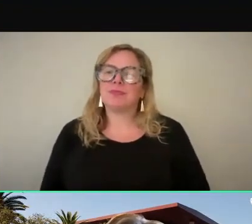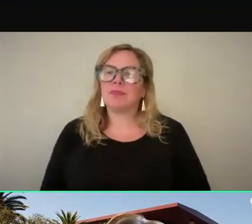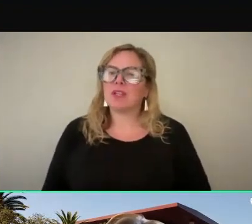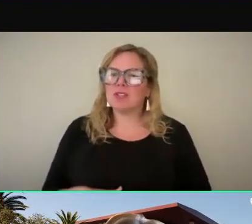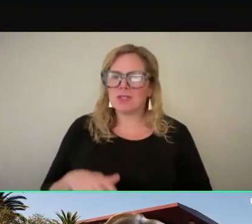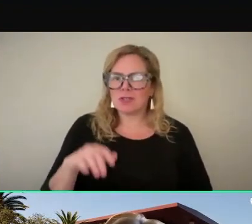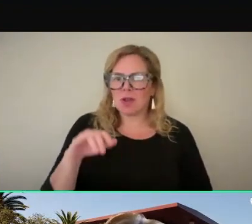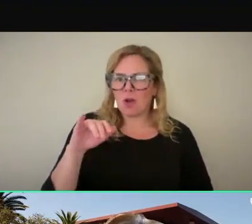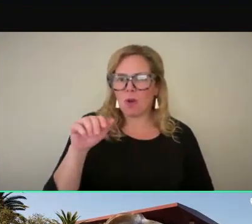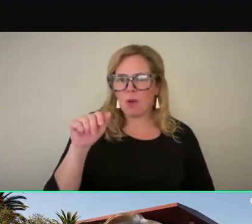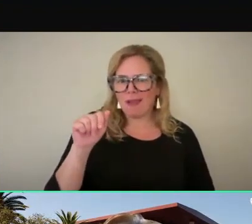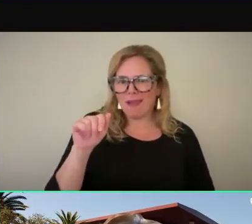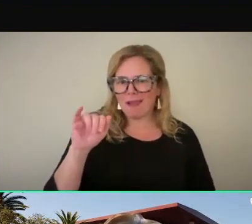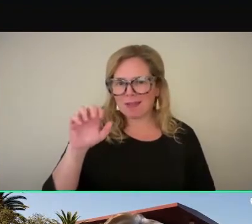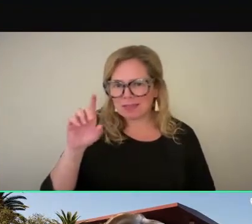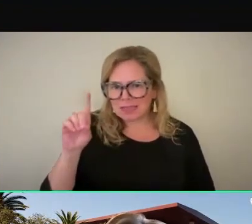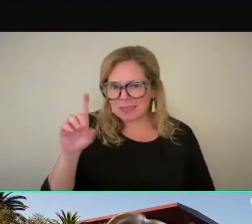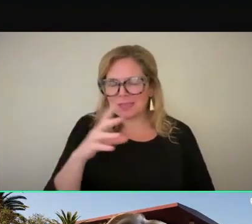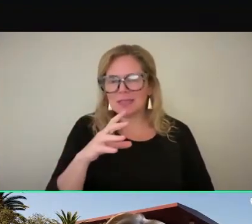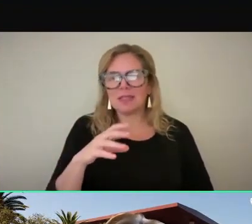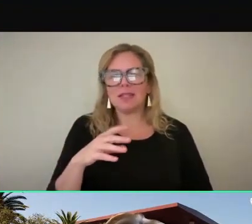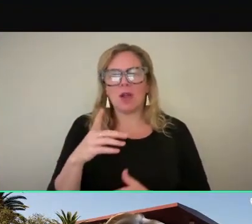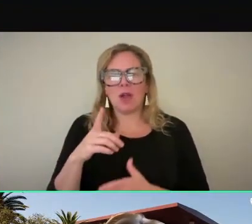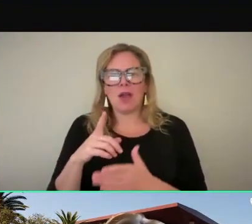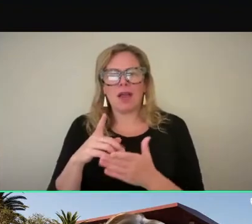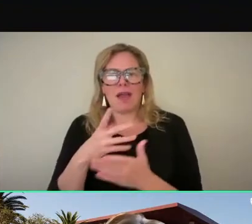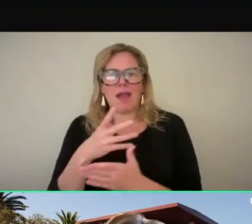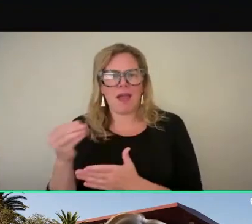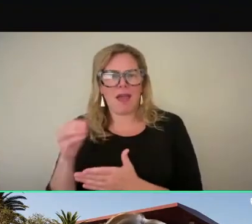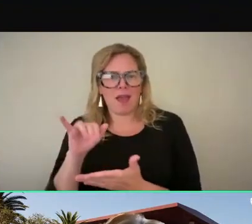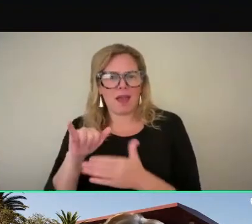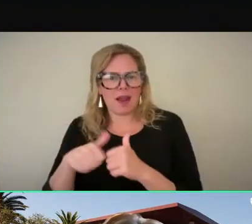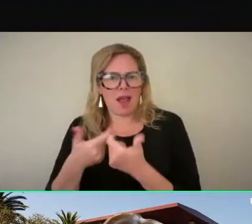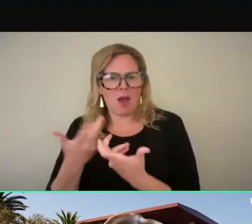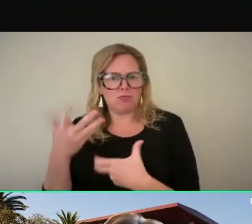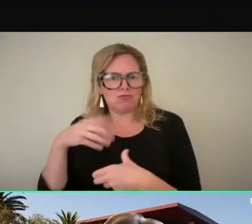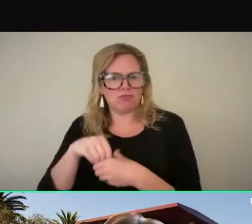so there have been some existing studies, not a lot, and the ones that exist really have